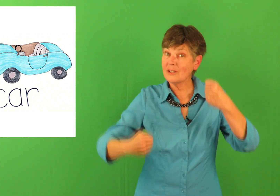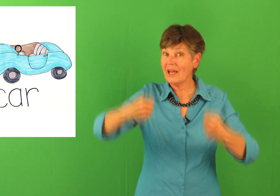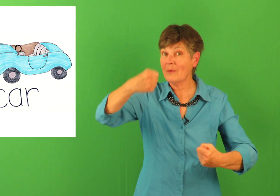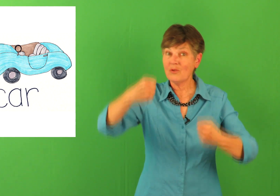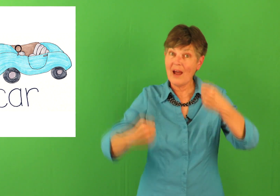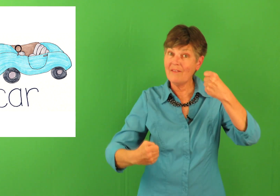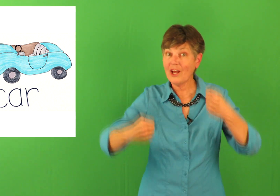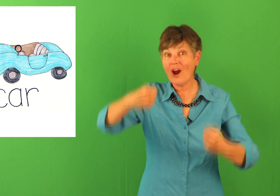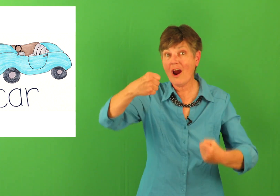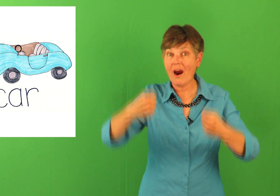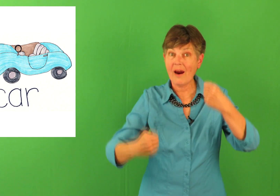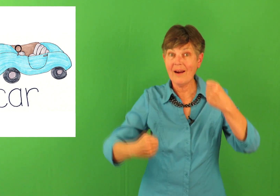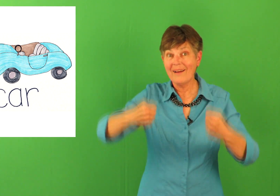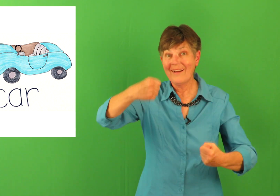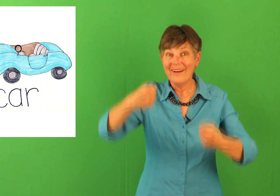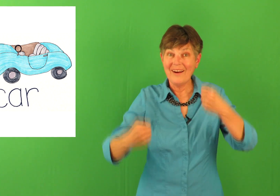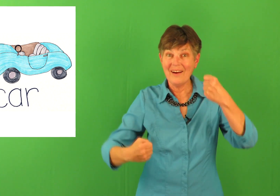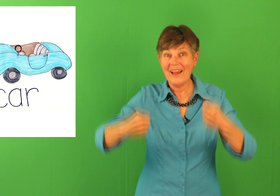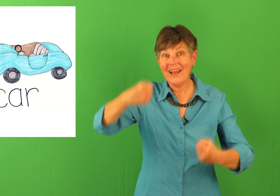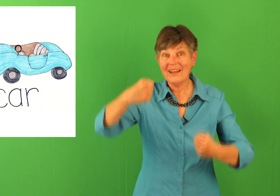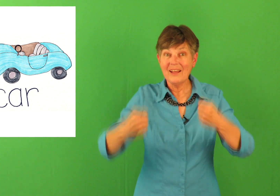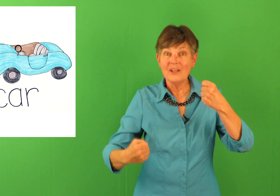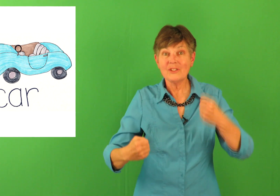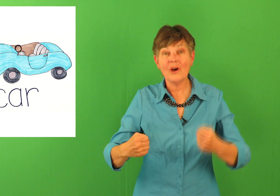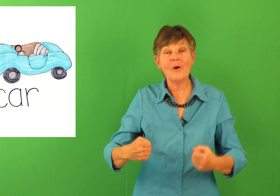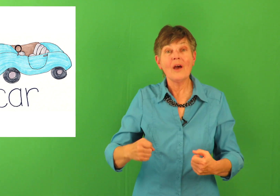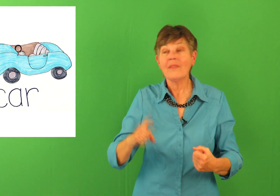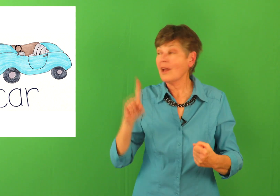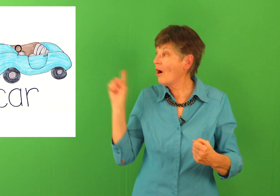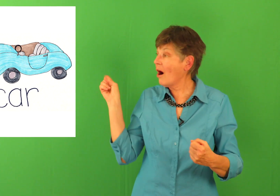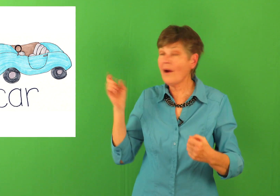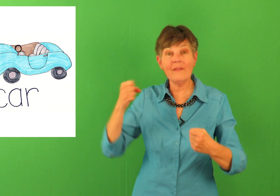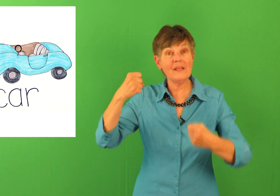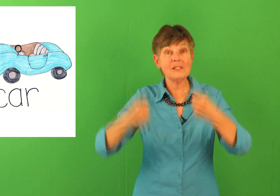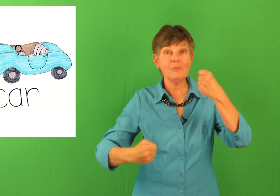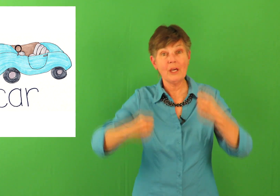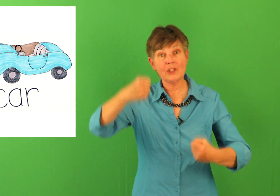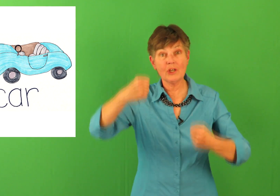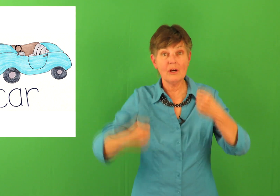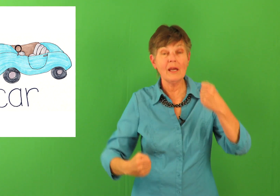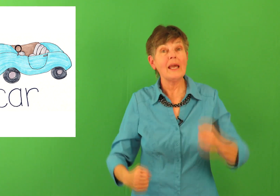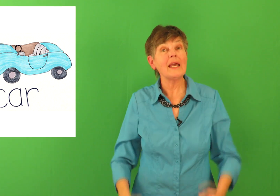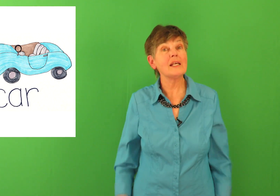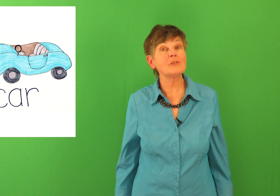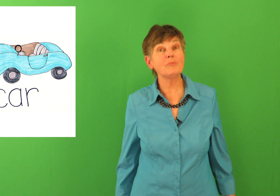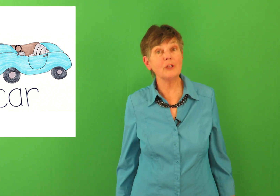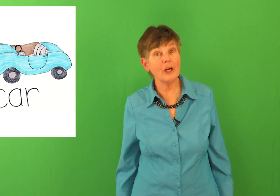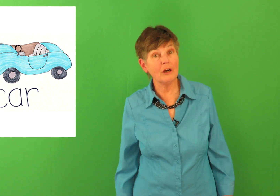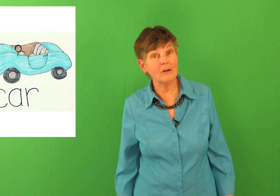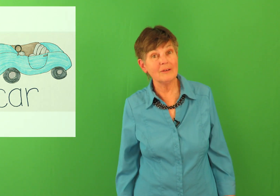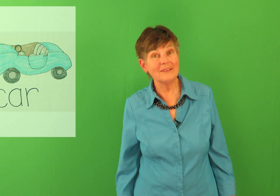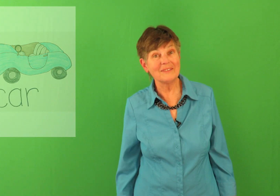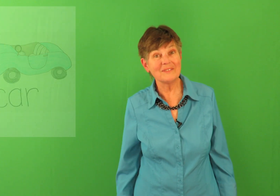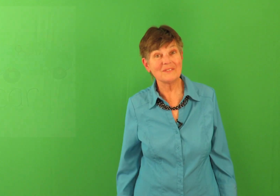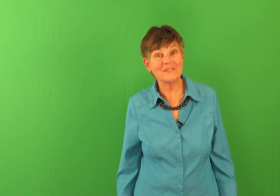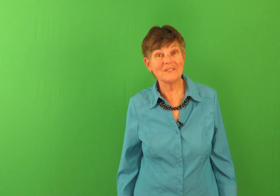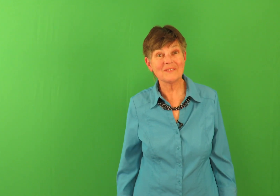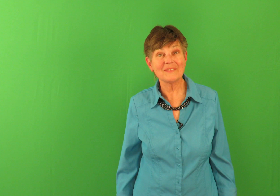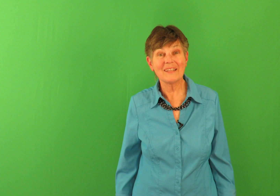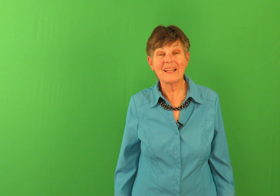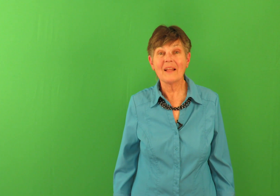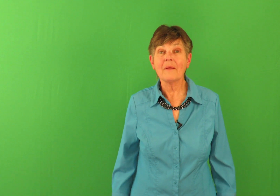looks like I'm driving a car alright so the car in this picture is blue